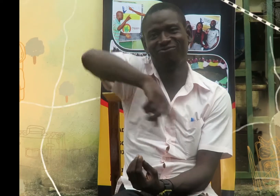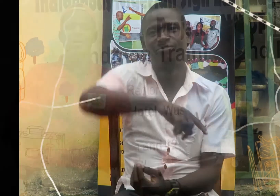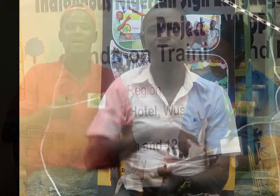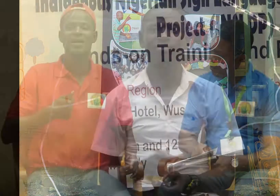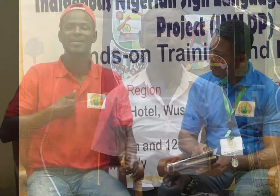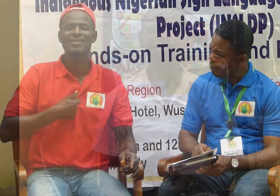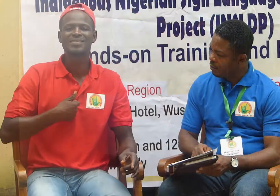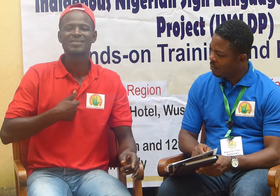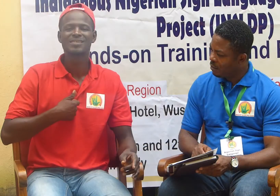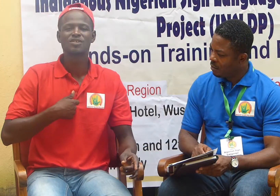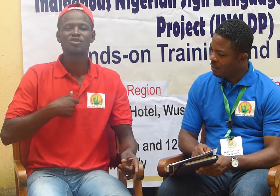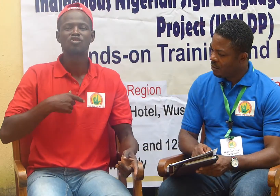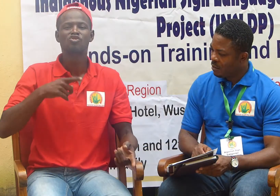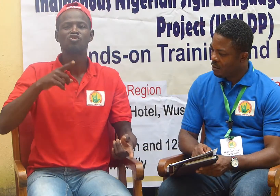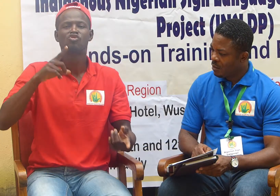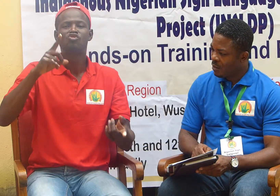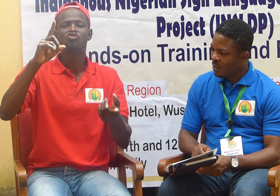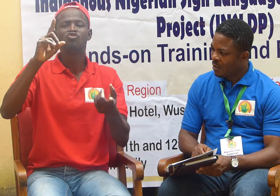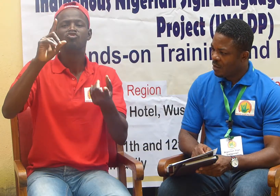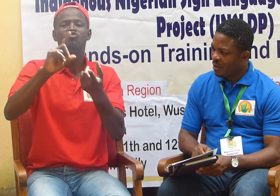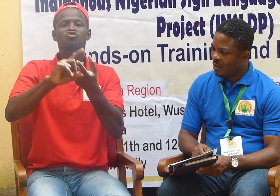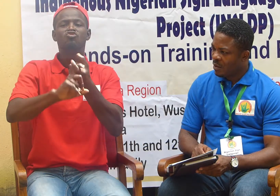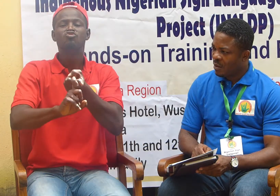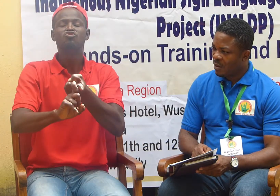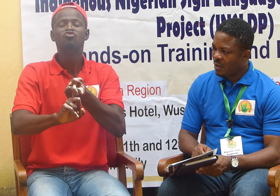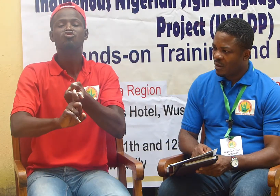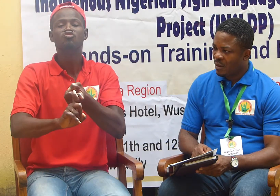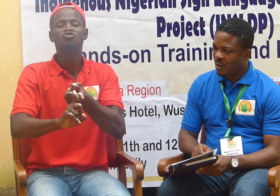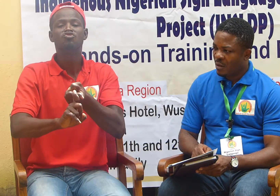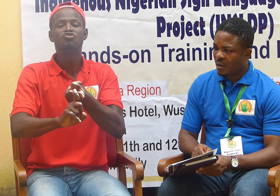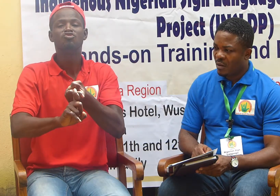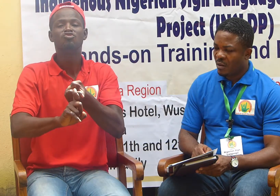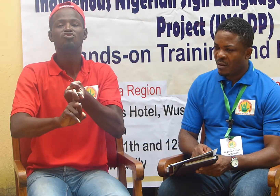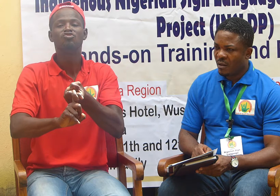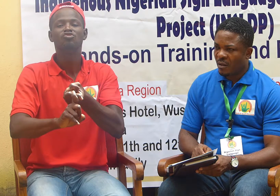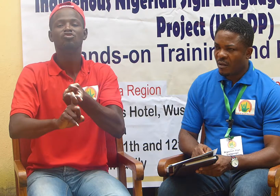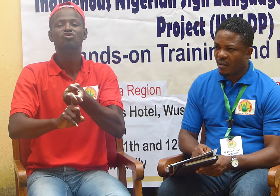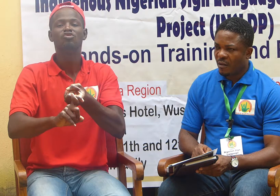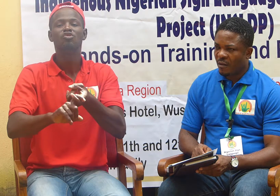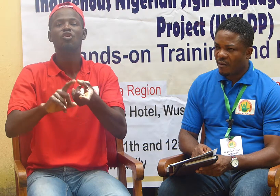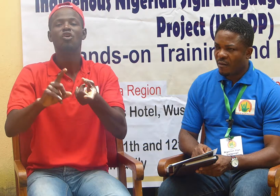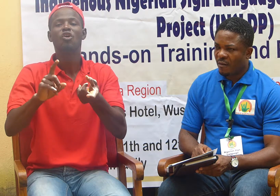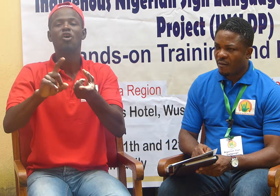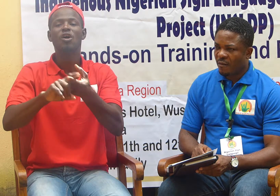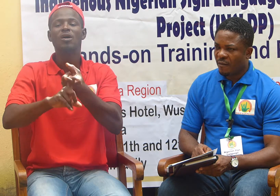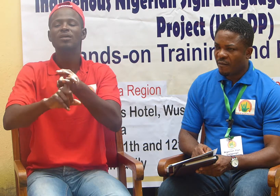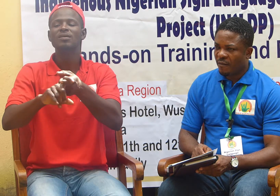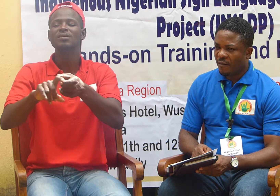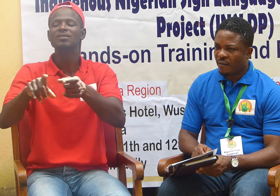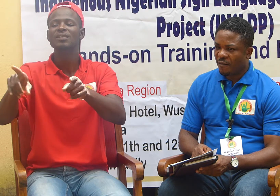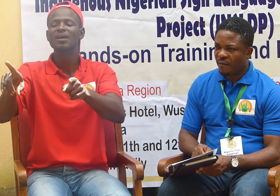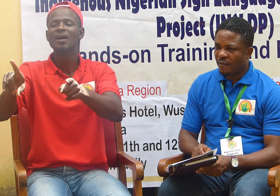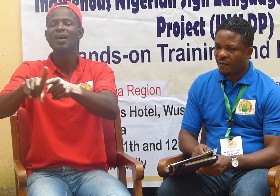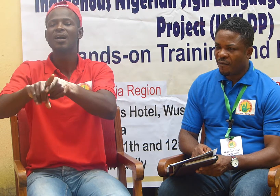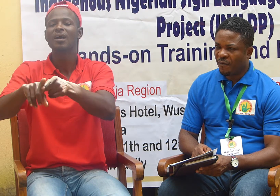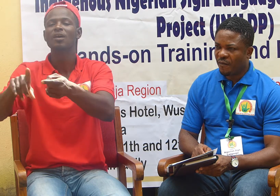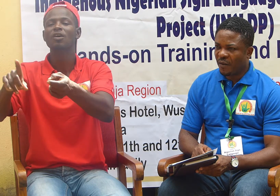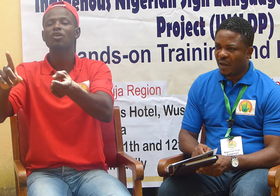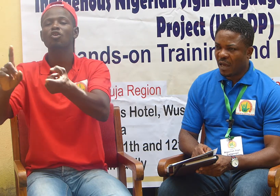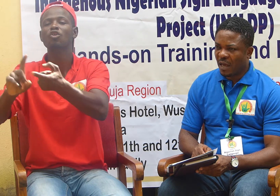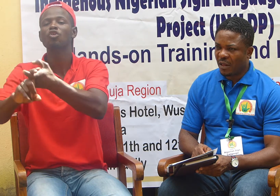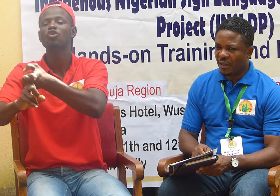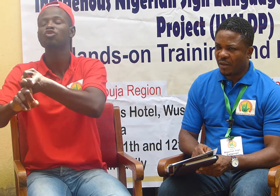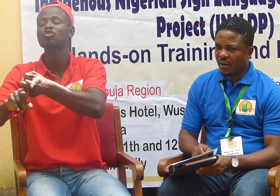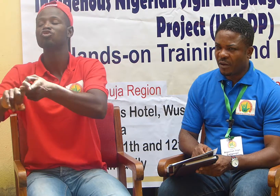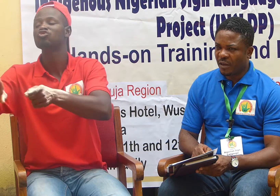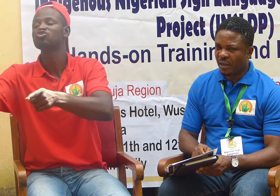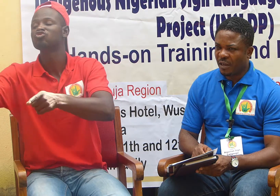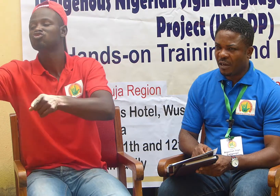hands and facial expression to communicate and just like the spoken languages, signed